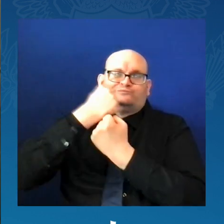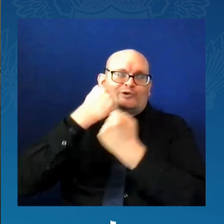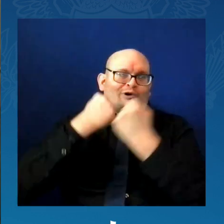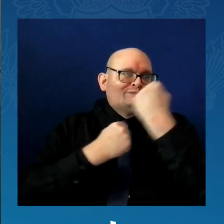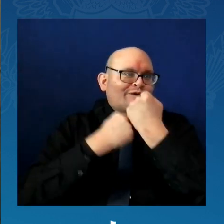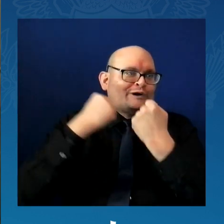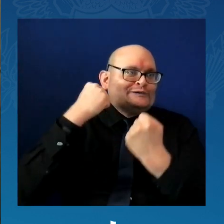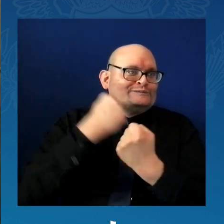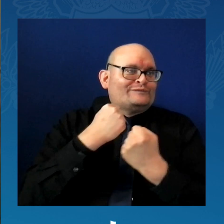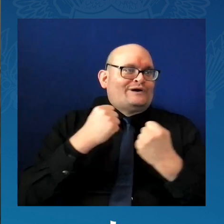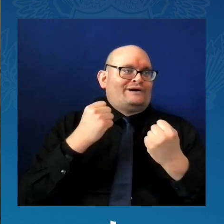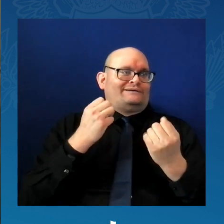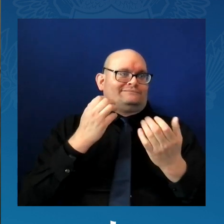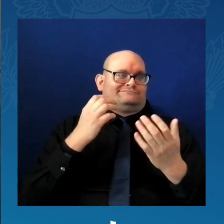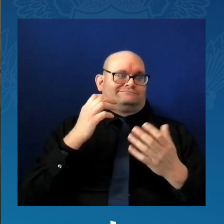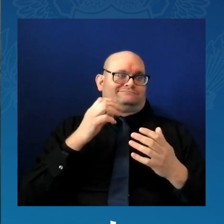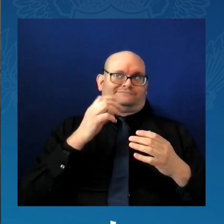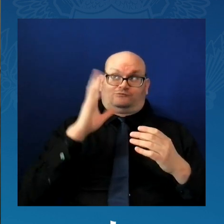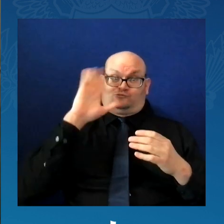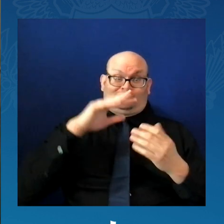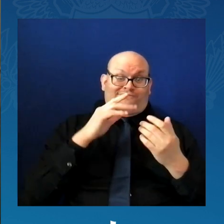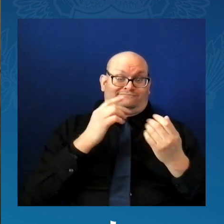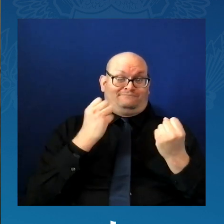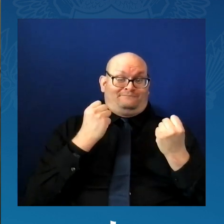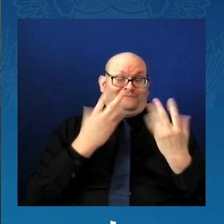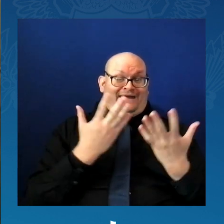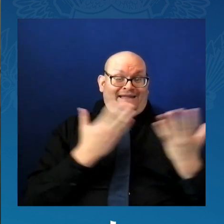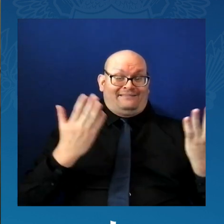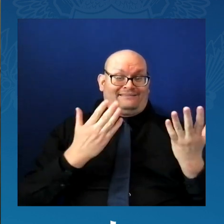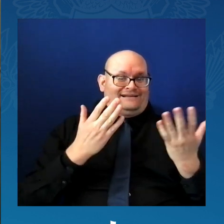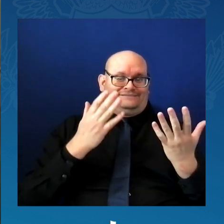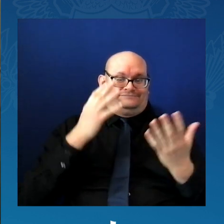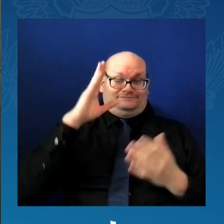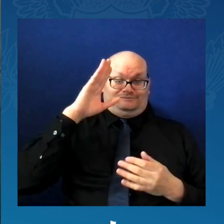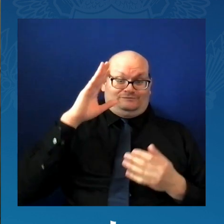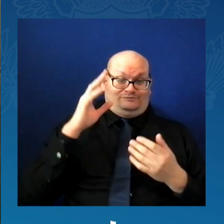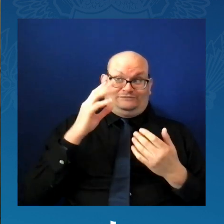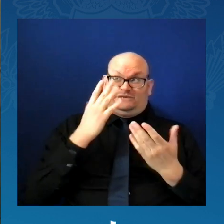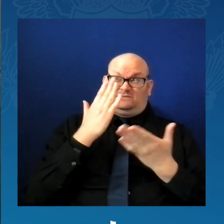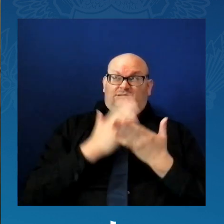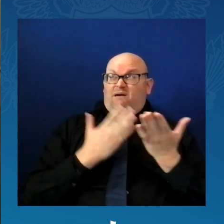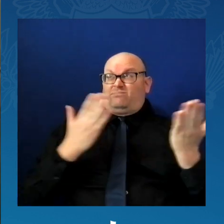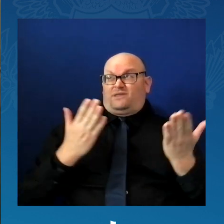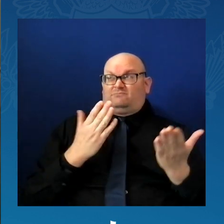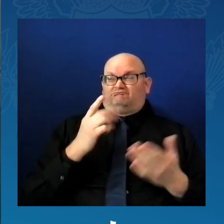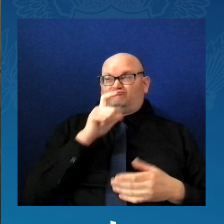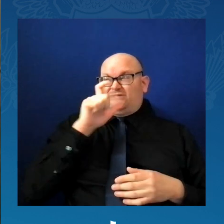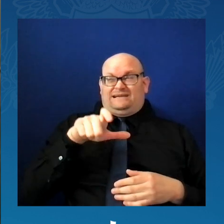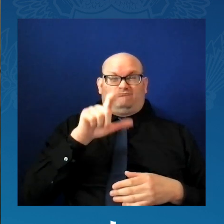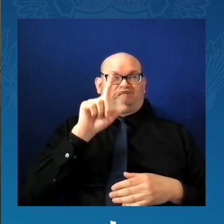that we don't even know what the questions are to ask now. So it's going to be an exciting future,